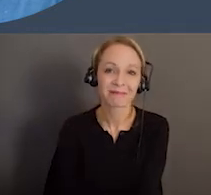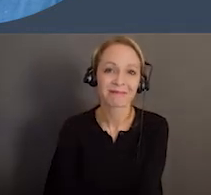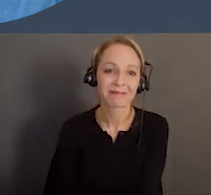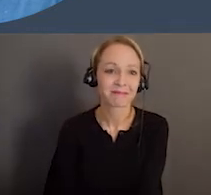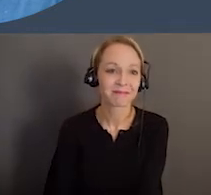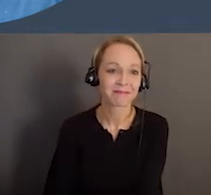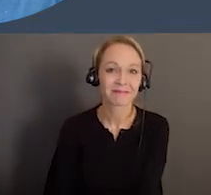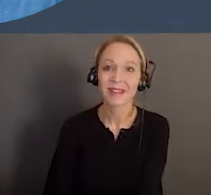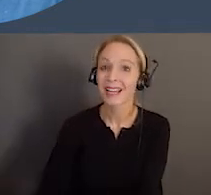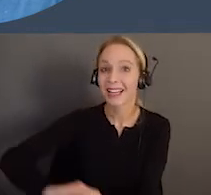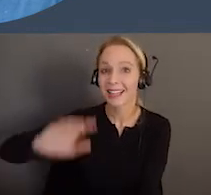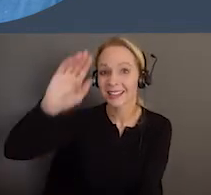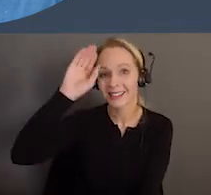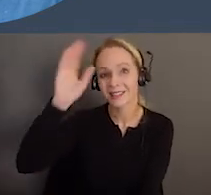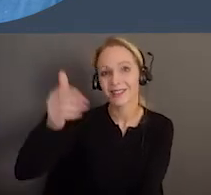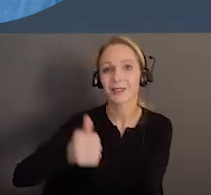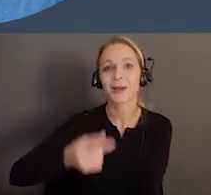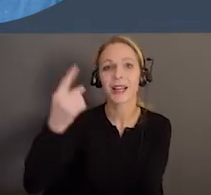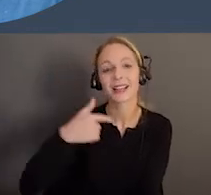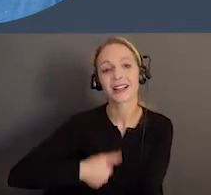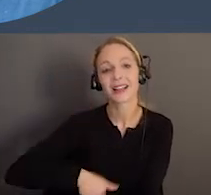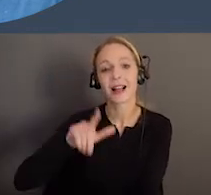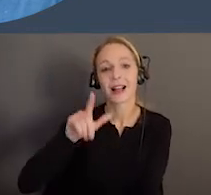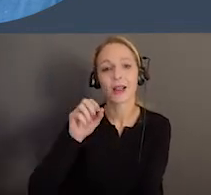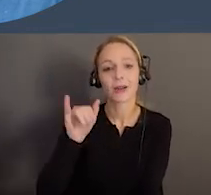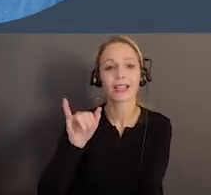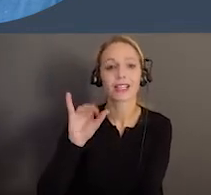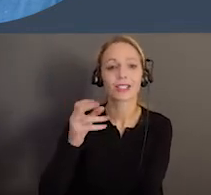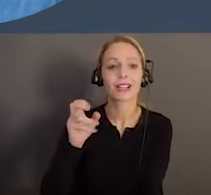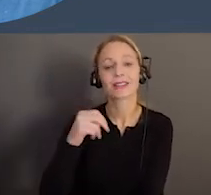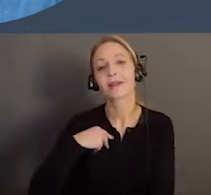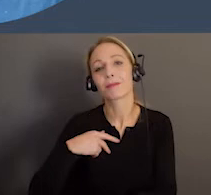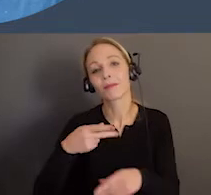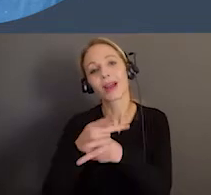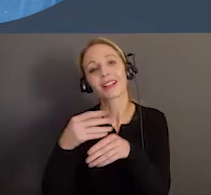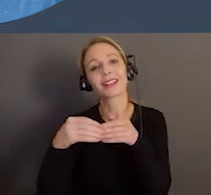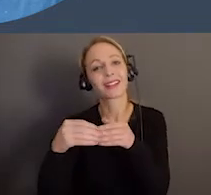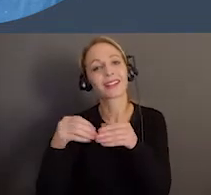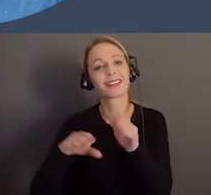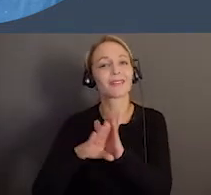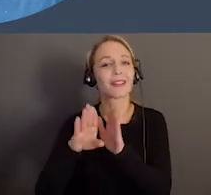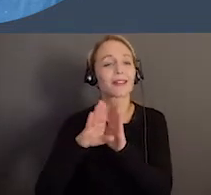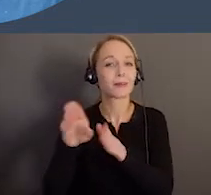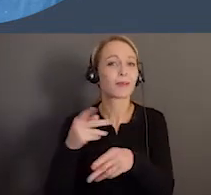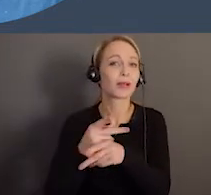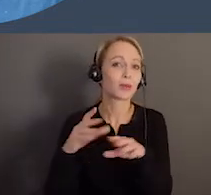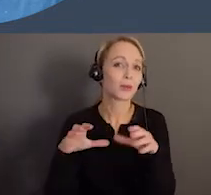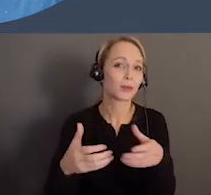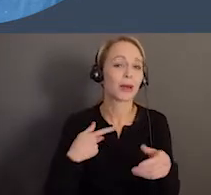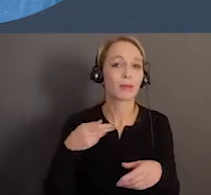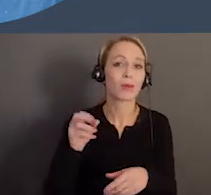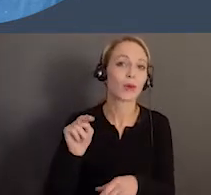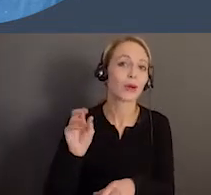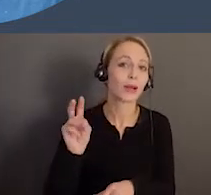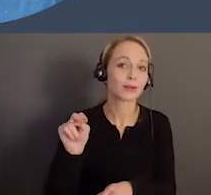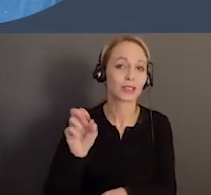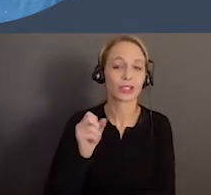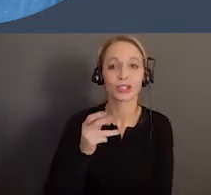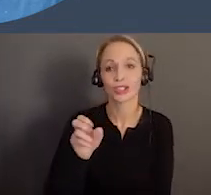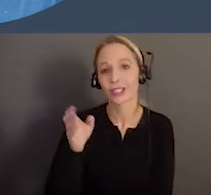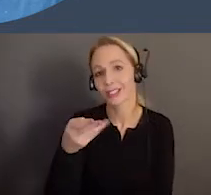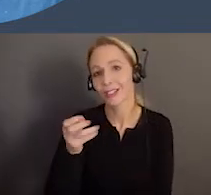HI, EVERYONE, I AM LAURIE QIAN, A PRODUCT LEAD